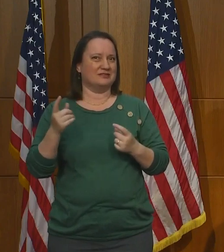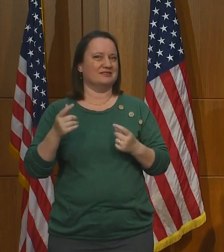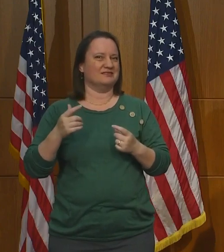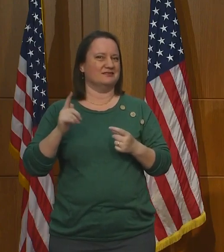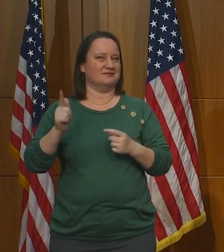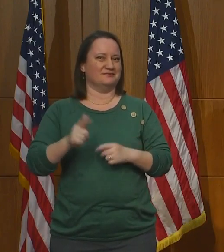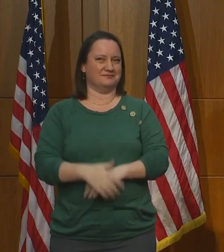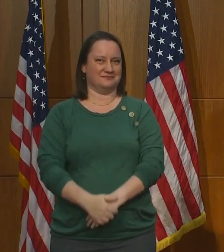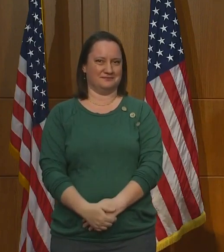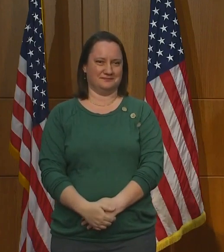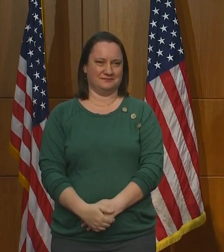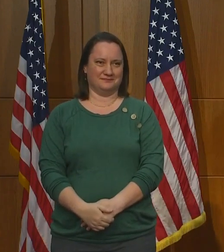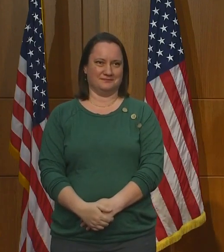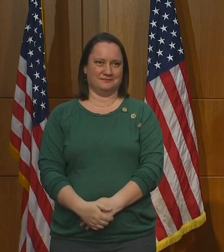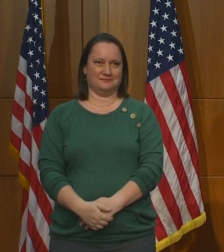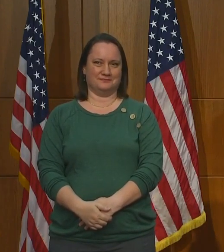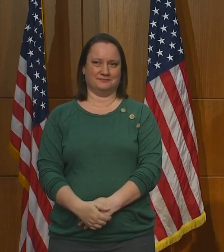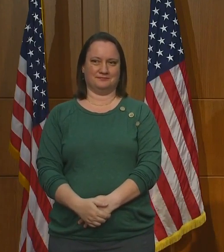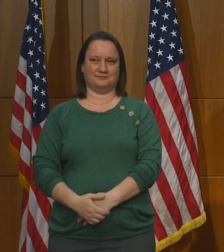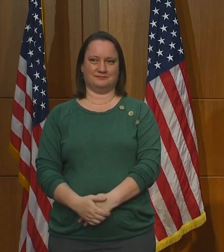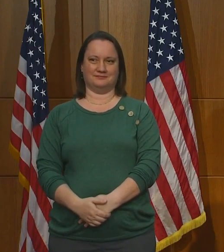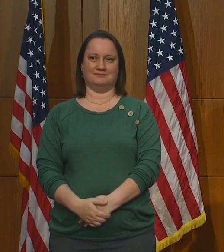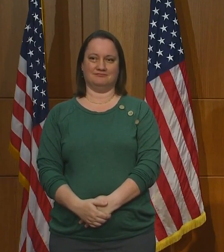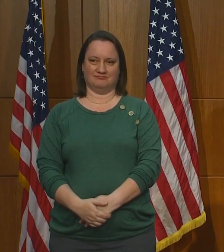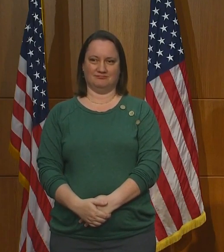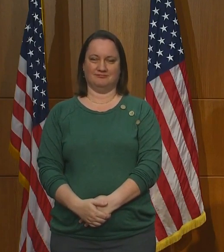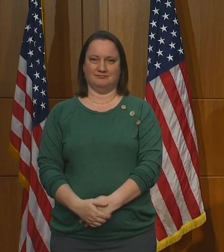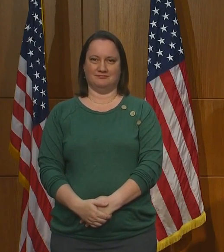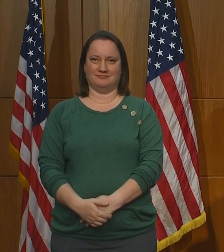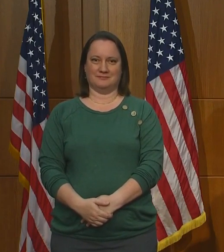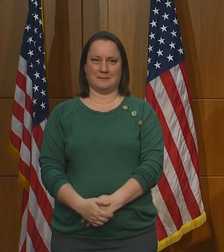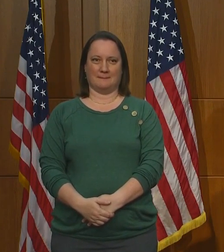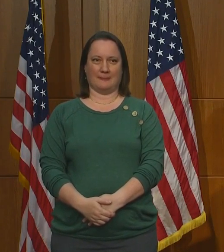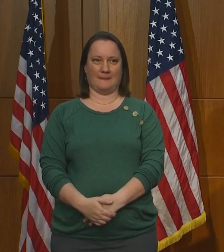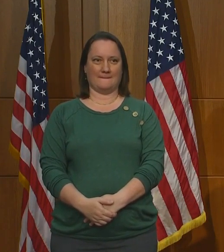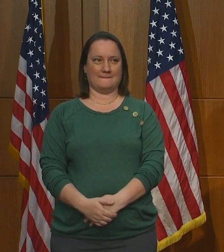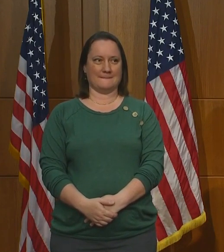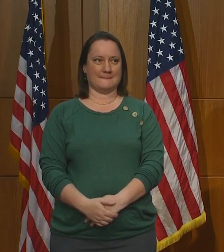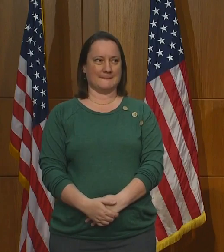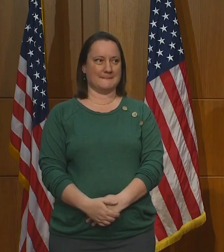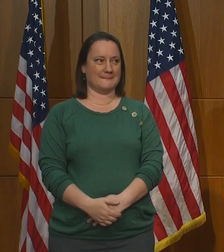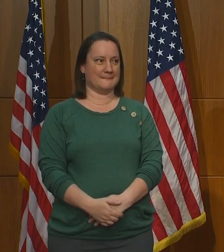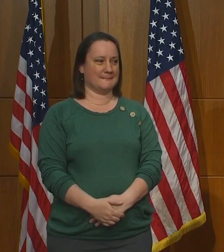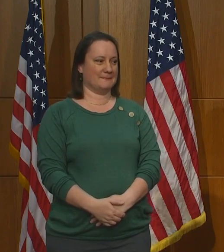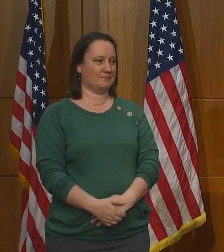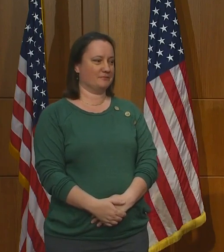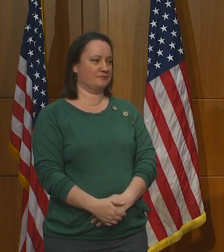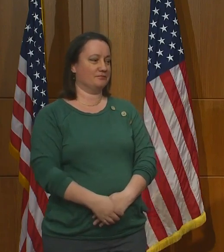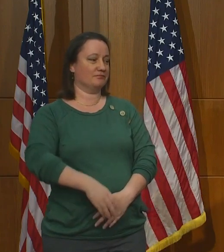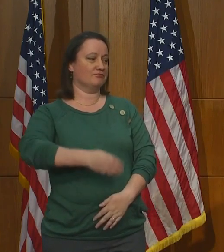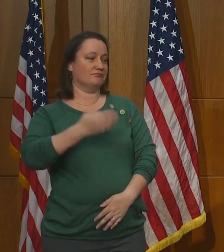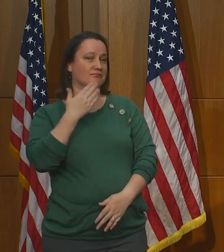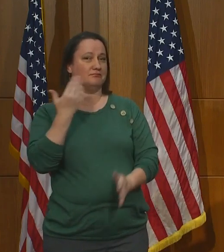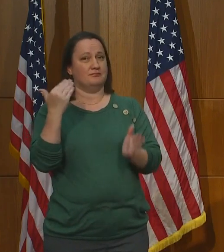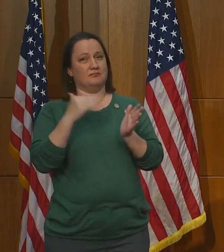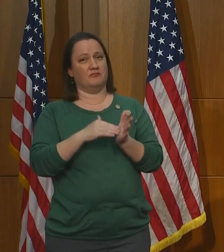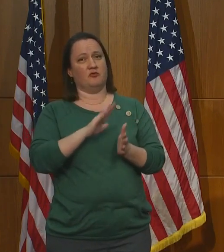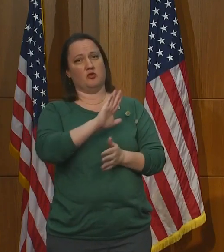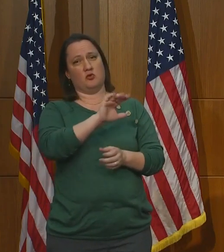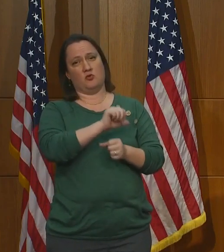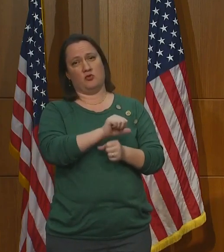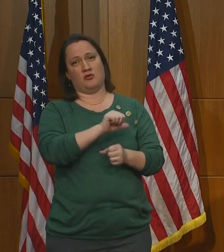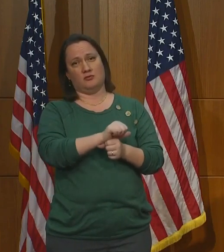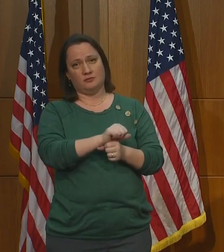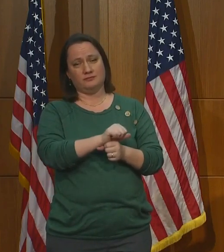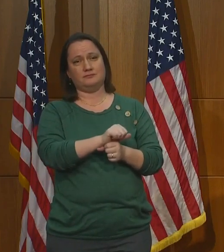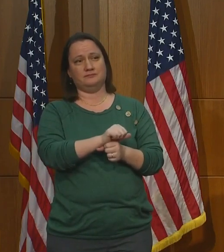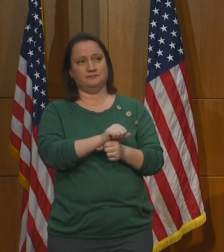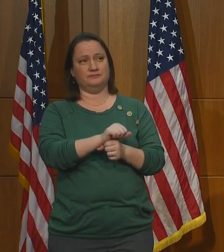AND I WOULD FOURTH ANY